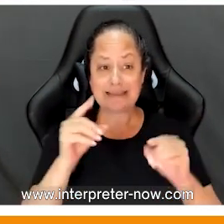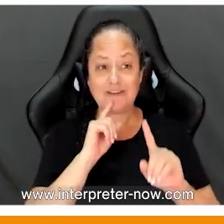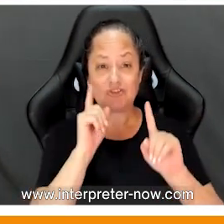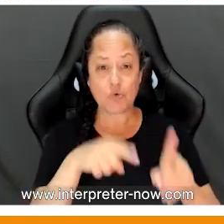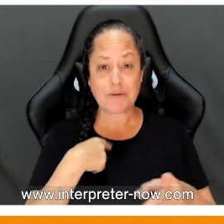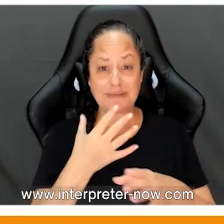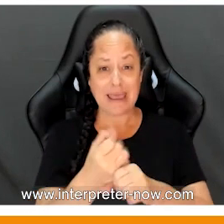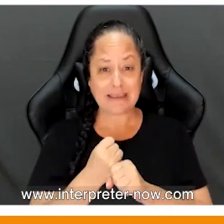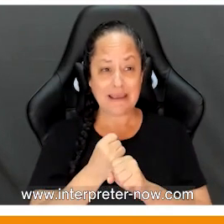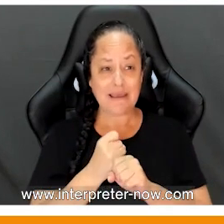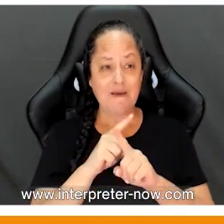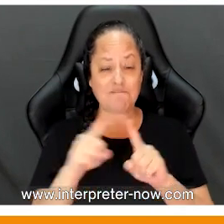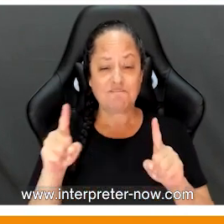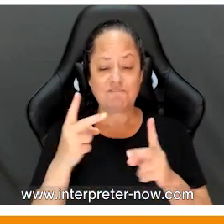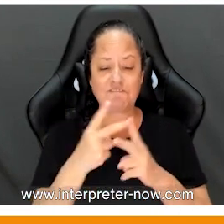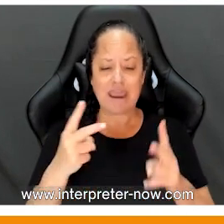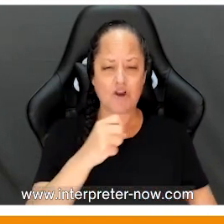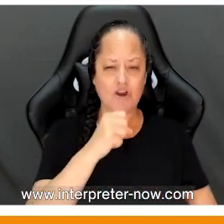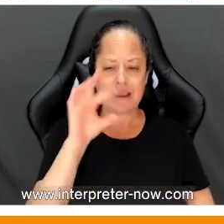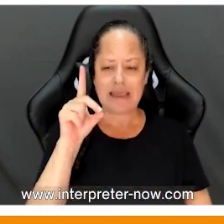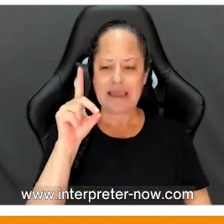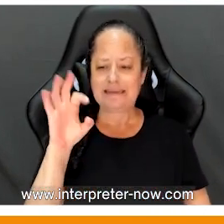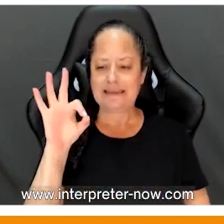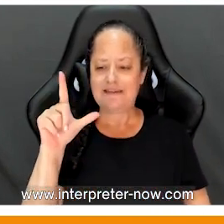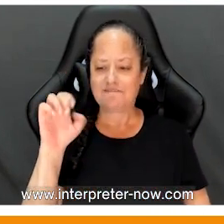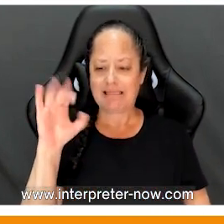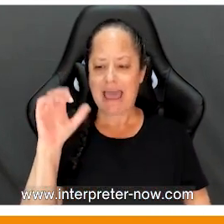imagine this person is in sales," the response that I typically get is very deflective.